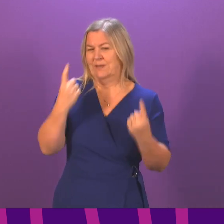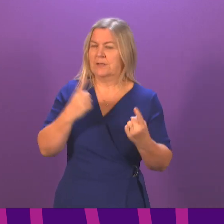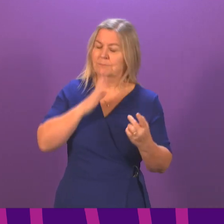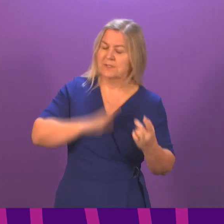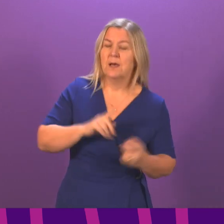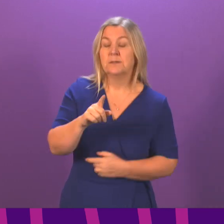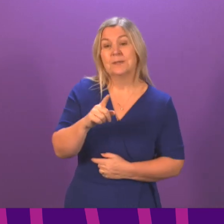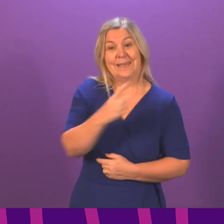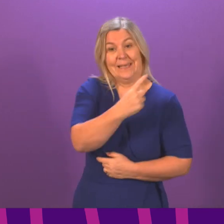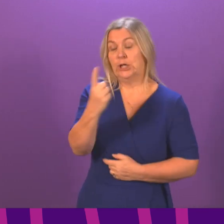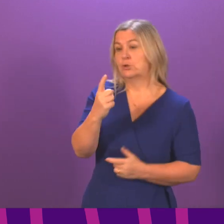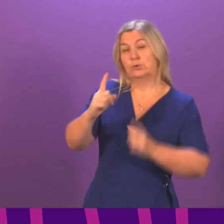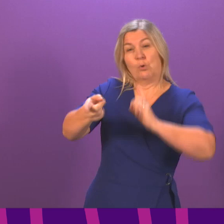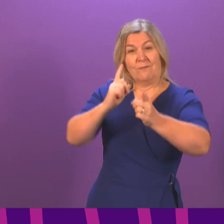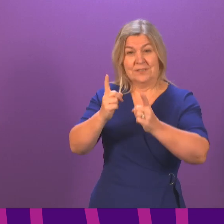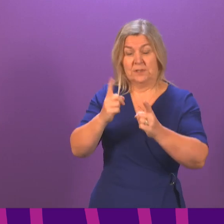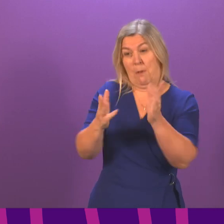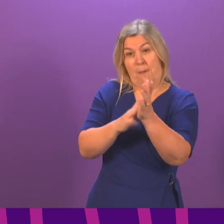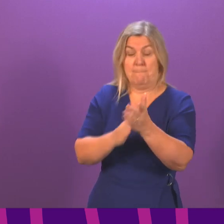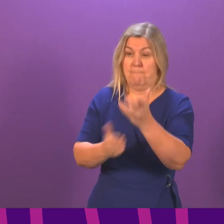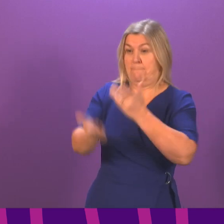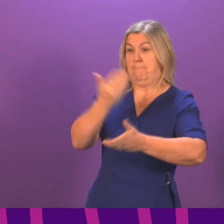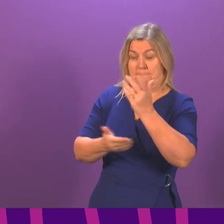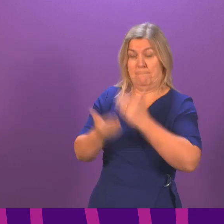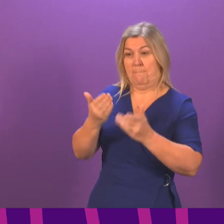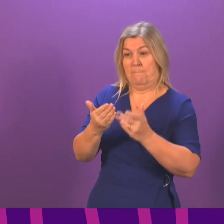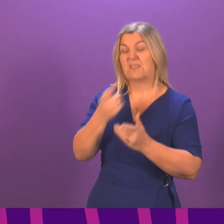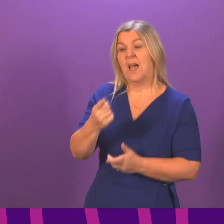“Every conversation mum tells me how she wants to die.”